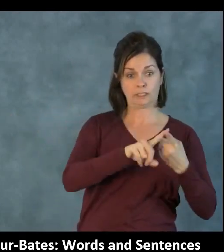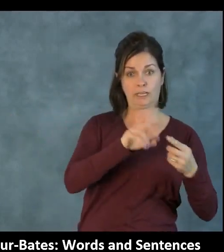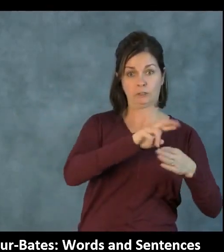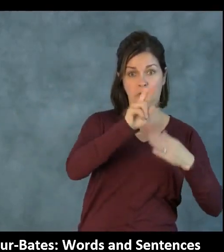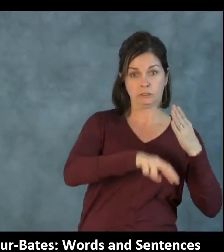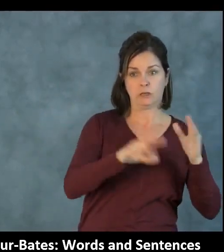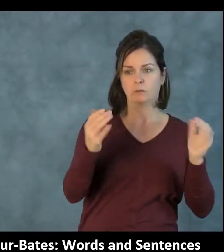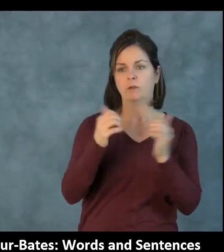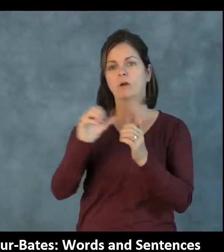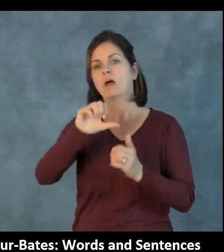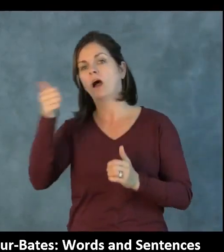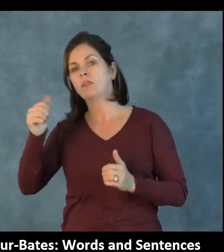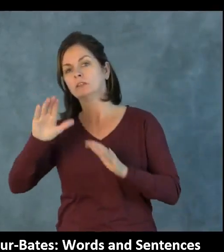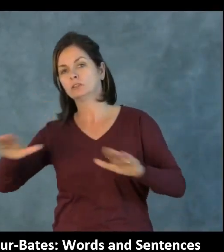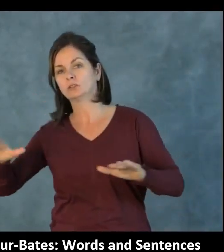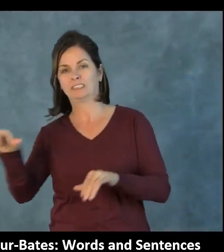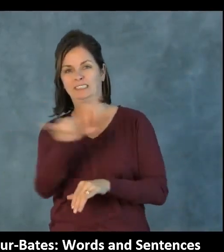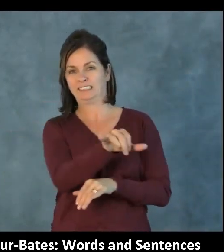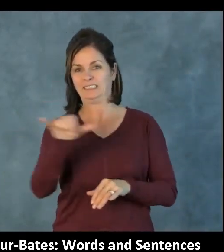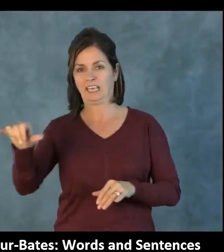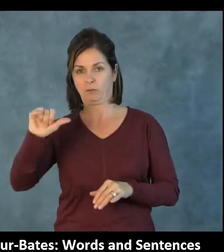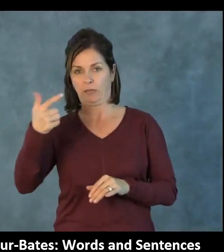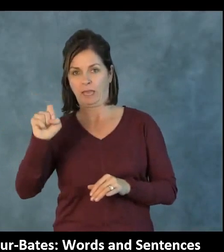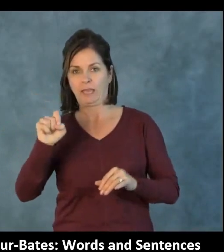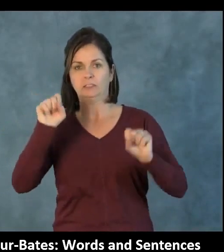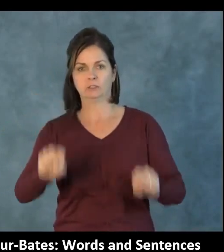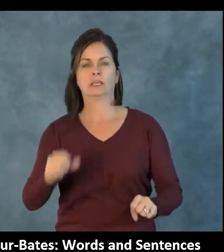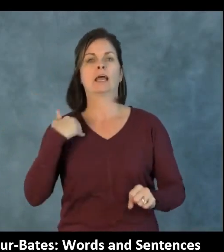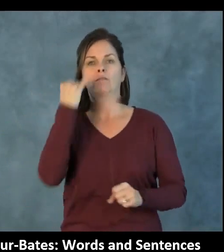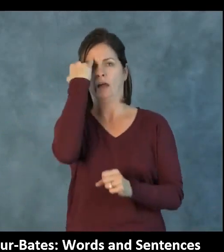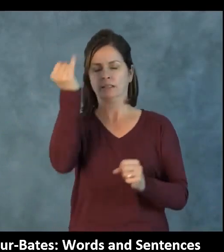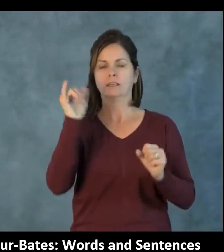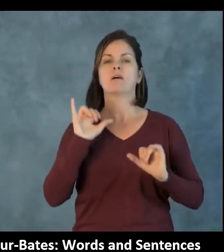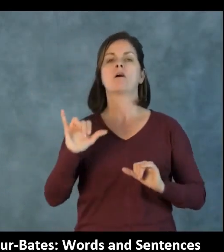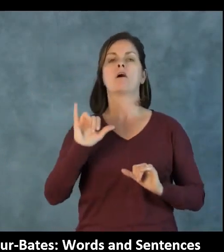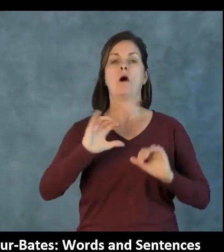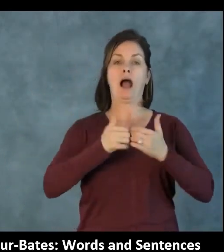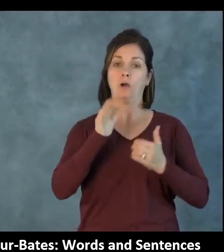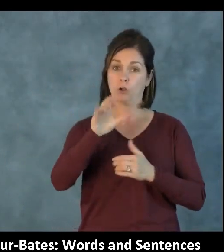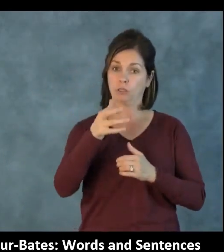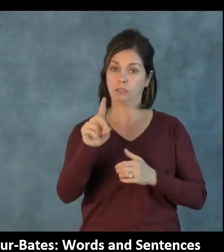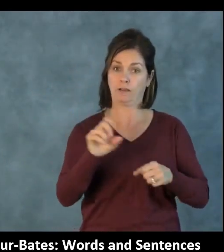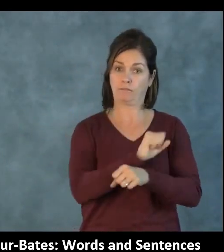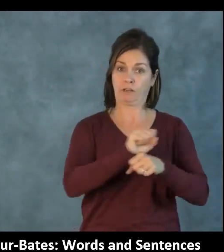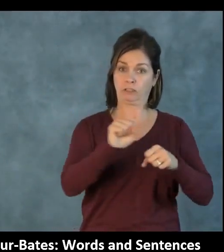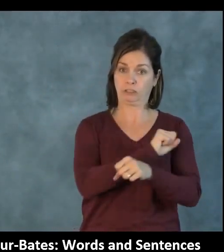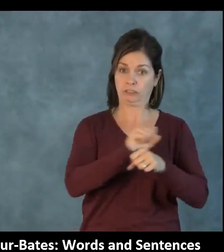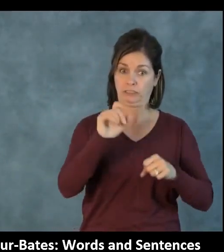to other children the same age. You can get an idea how your child's functioning